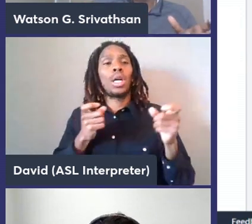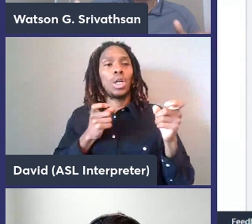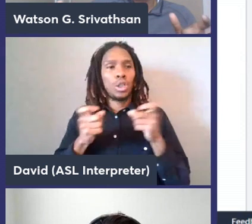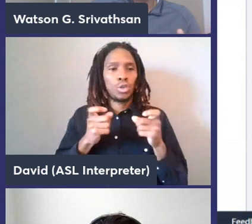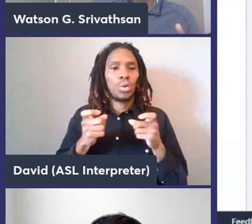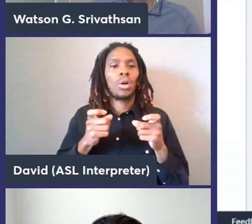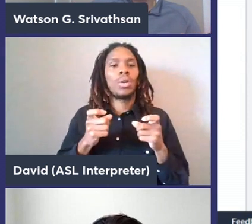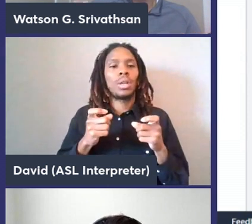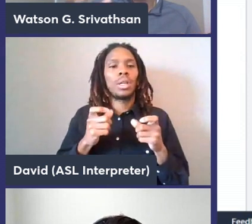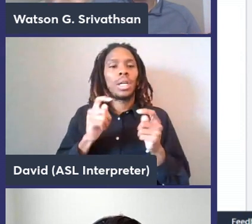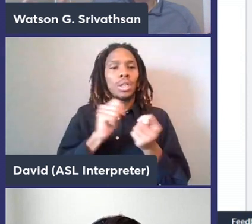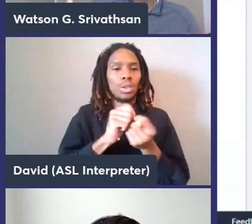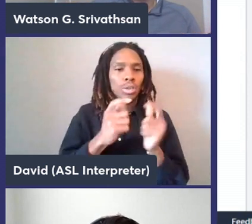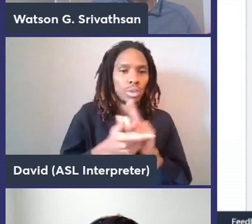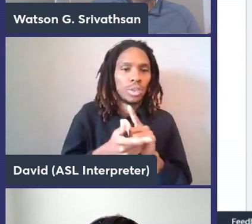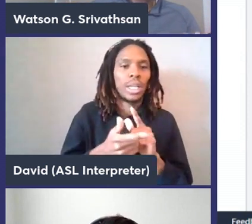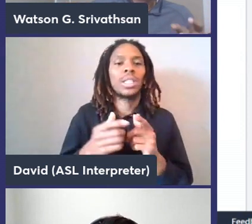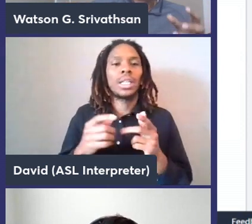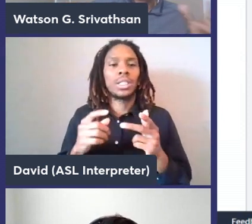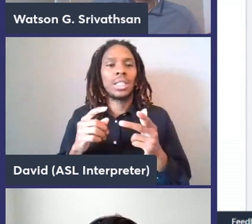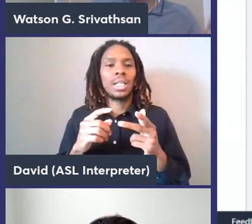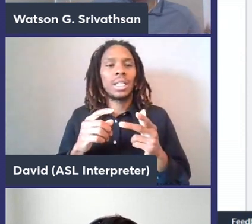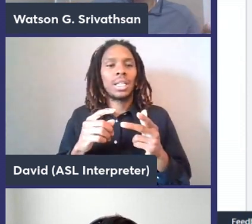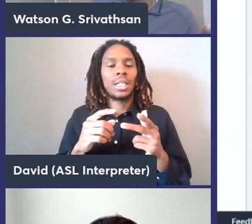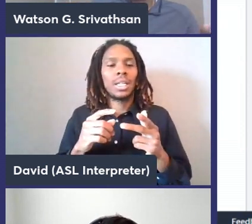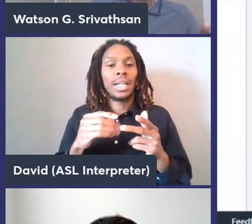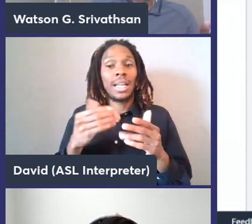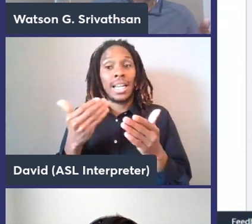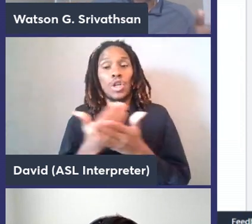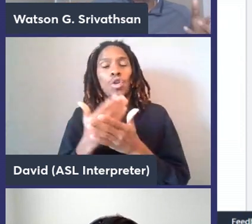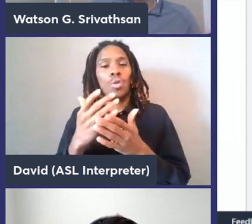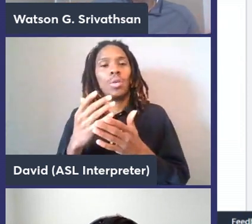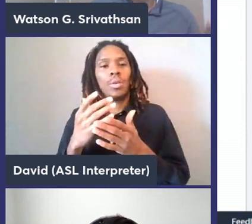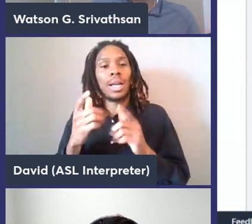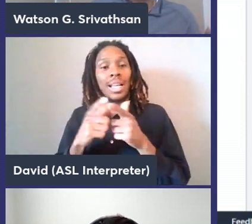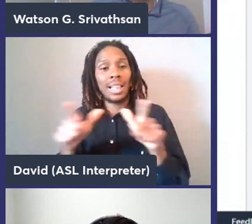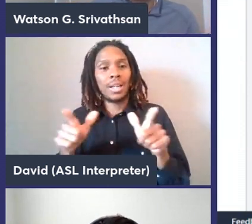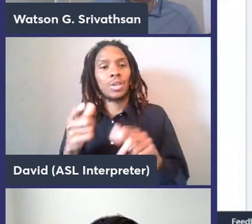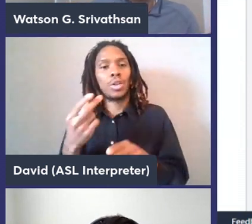the spelling of those named entities in the new language, and that is where you would use custom terminology